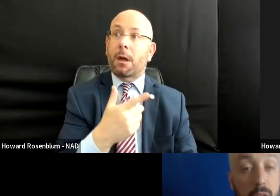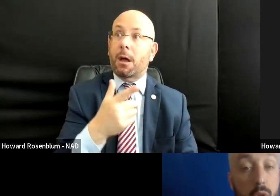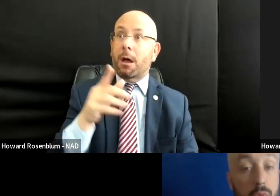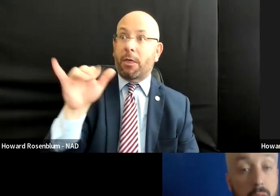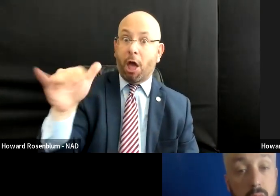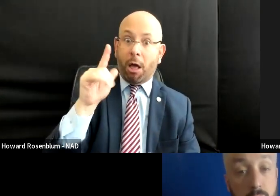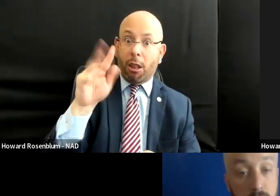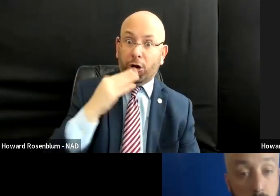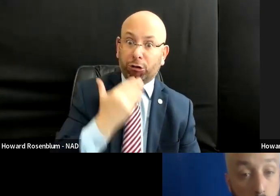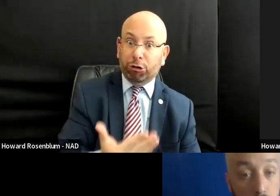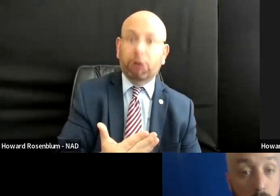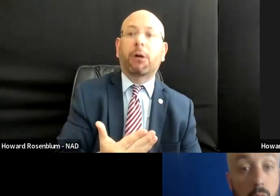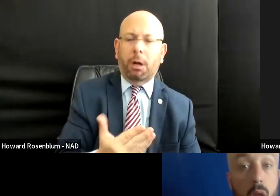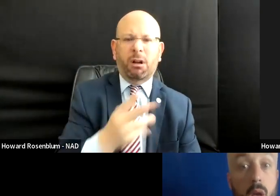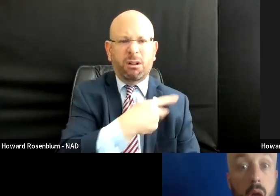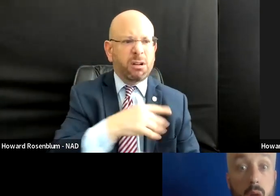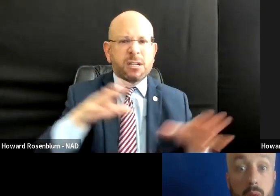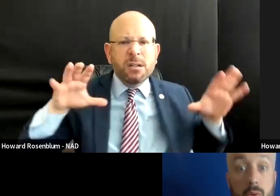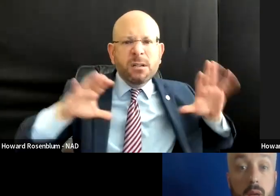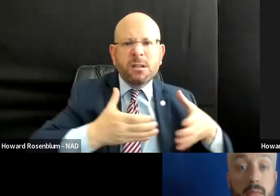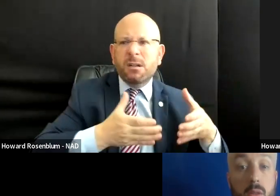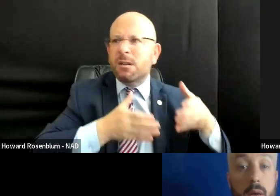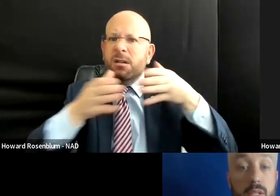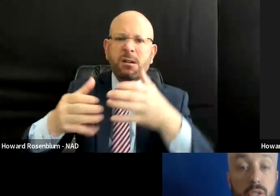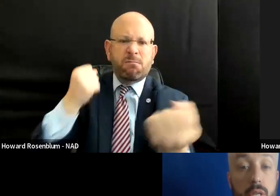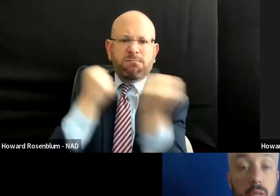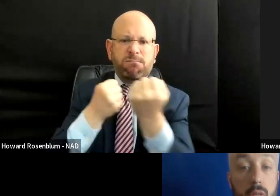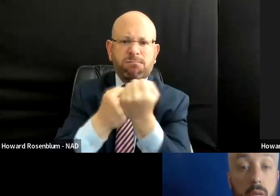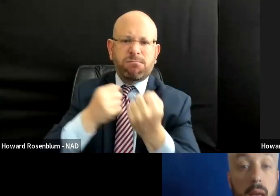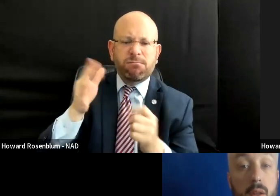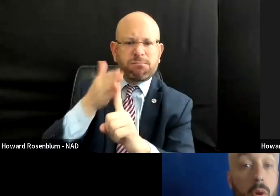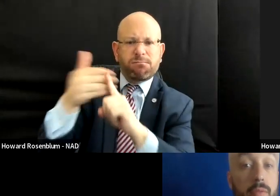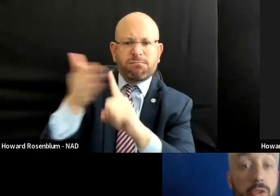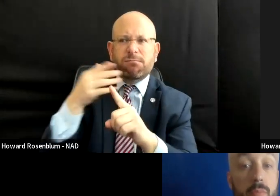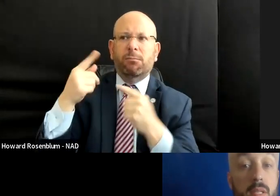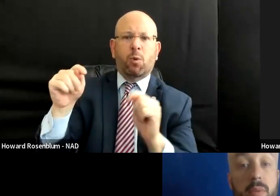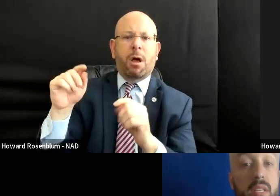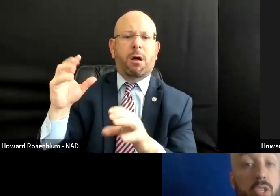make them savvy to it. Or for those that don't know, they